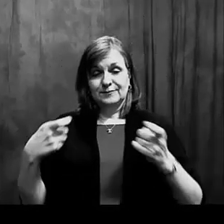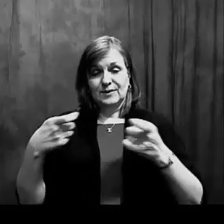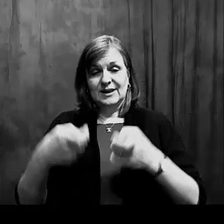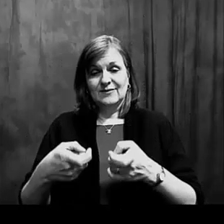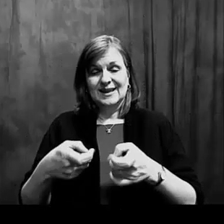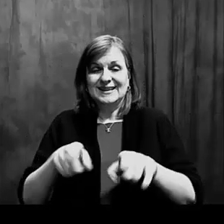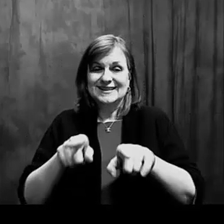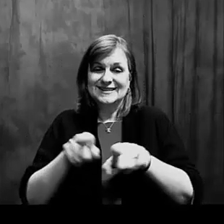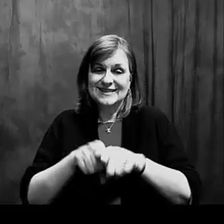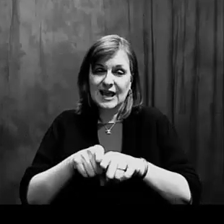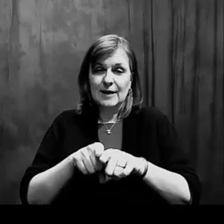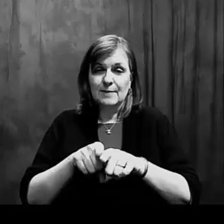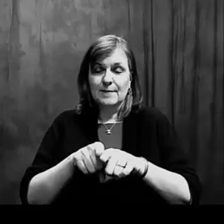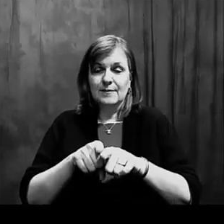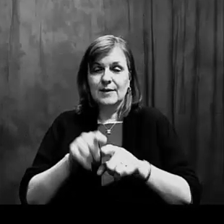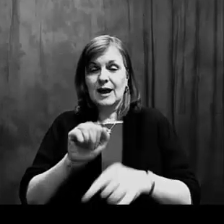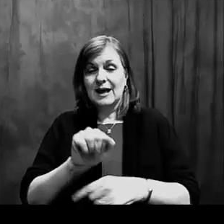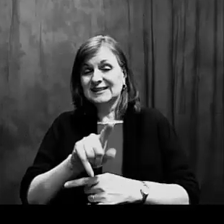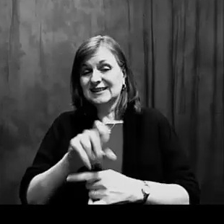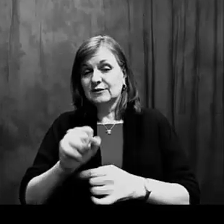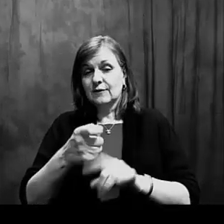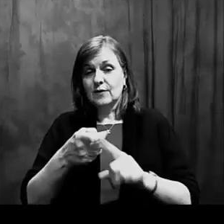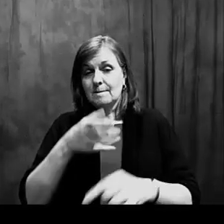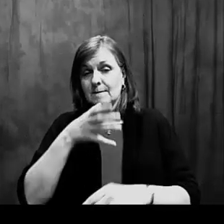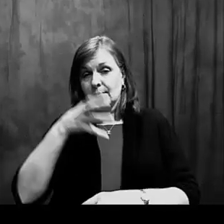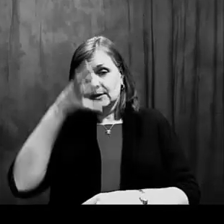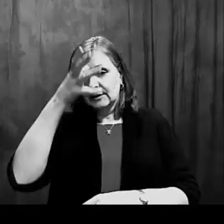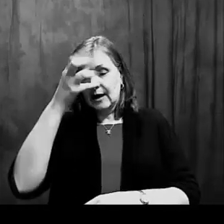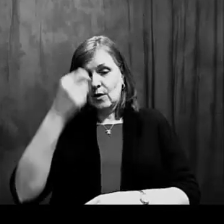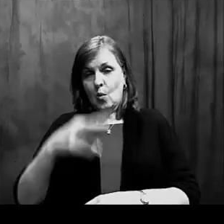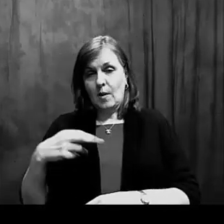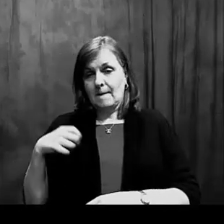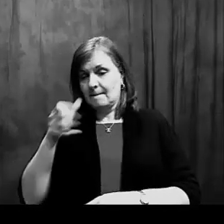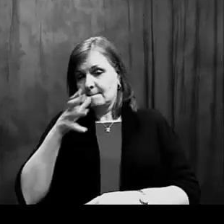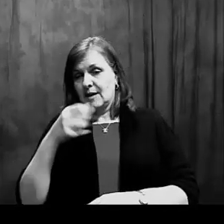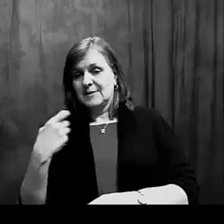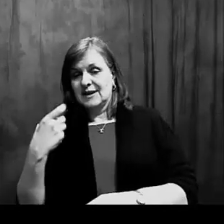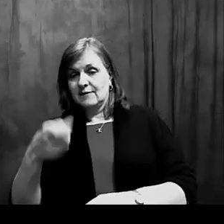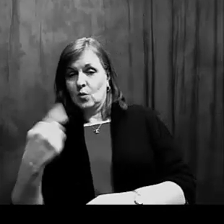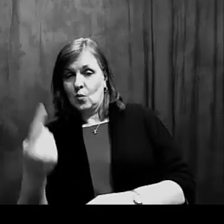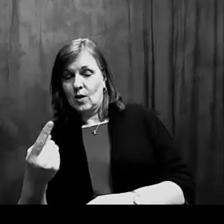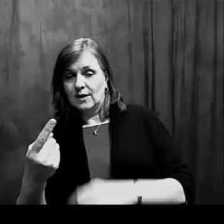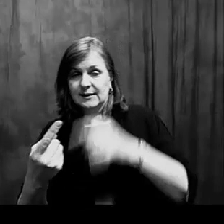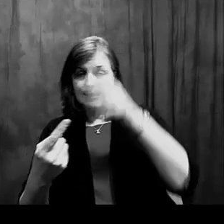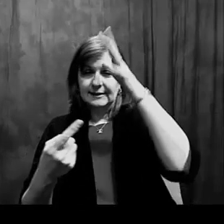mom and one from dad you could get the same alleles from mom and dad